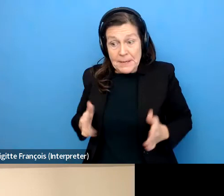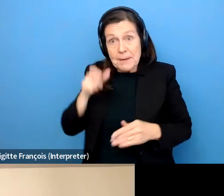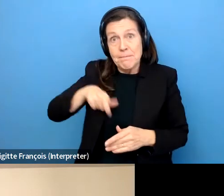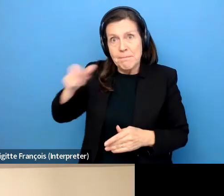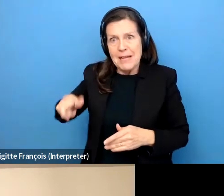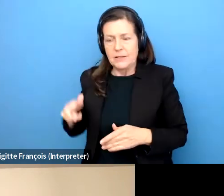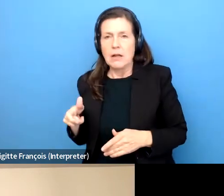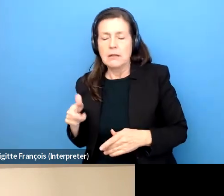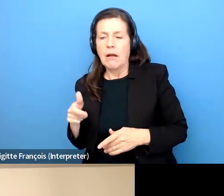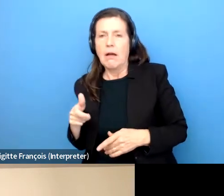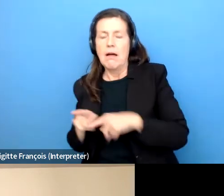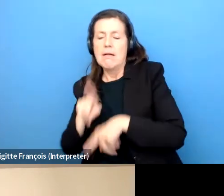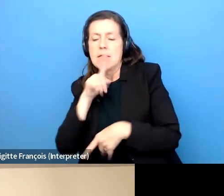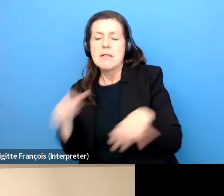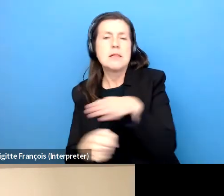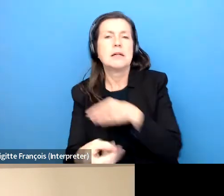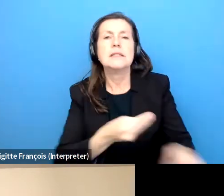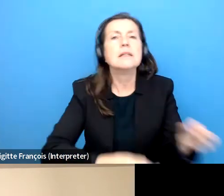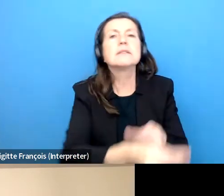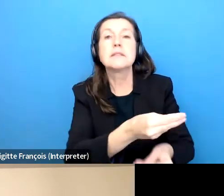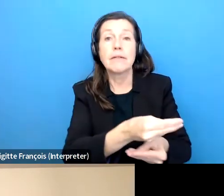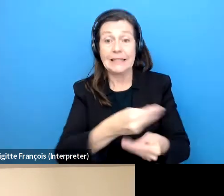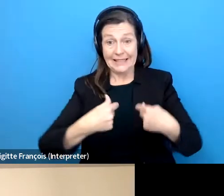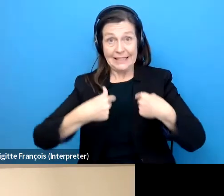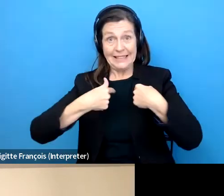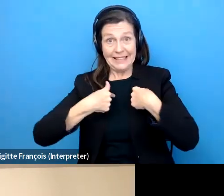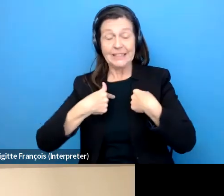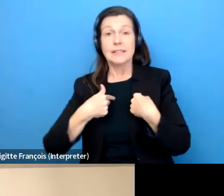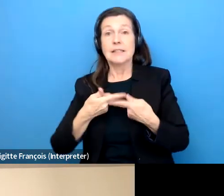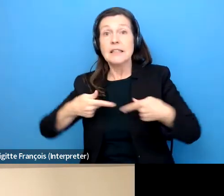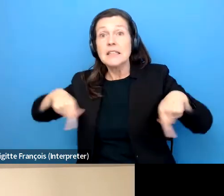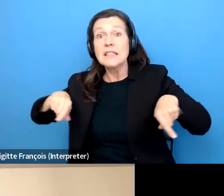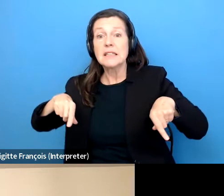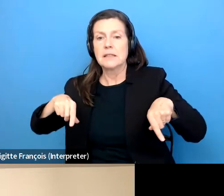they recently turned for potential victims